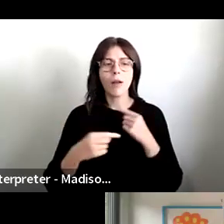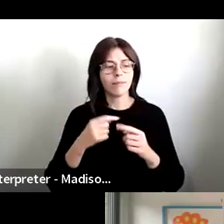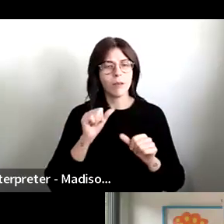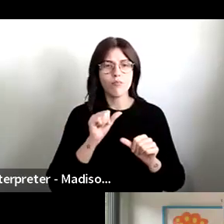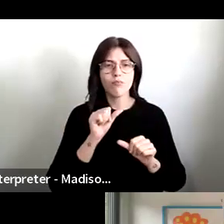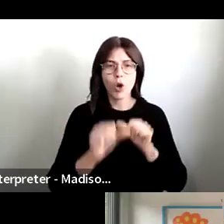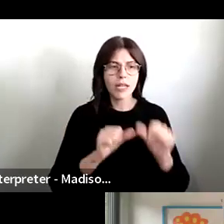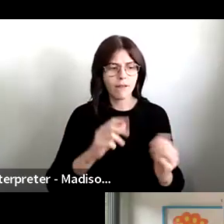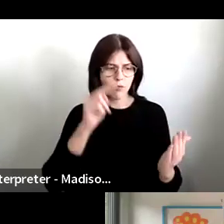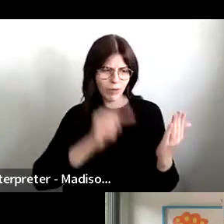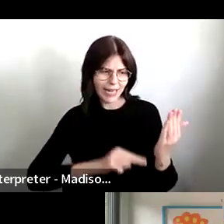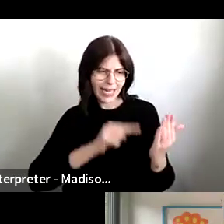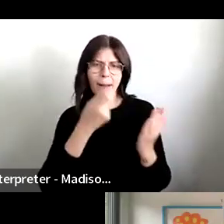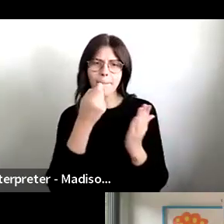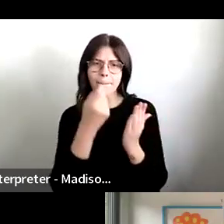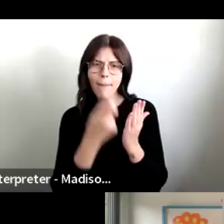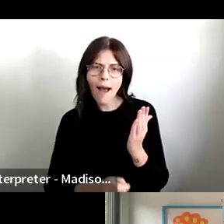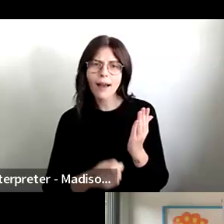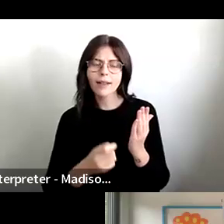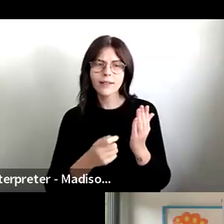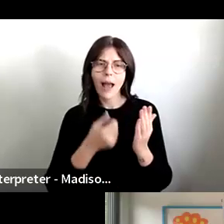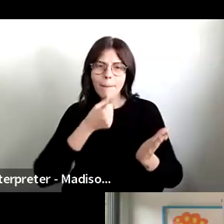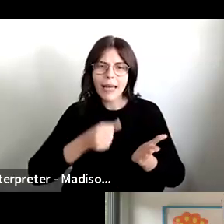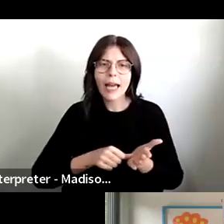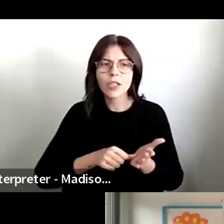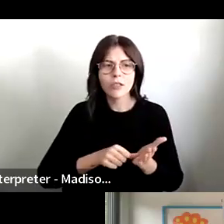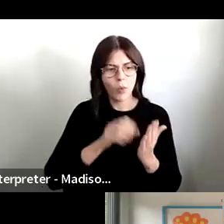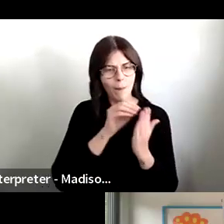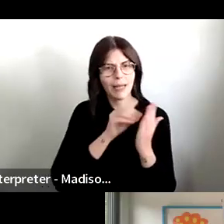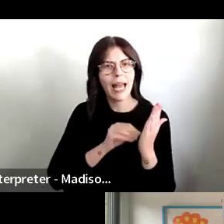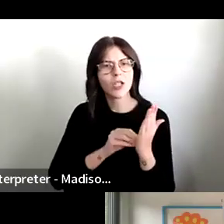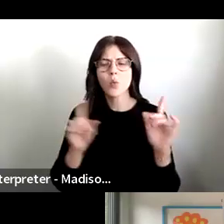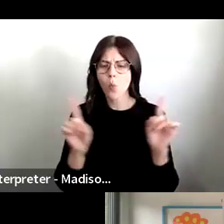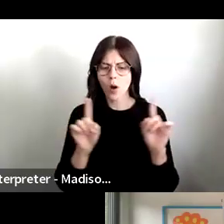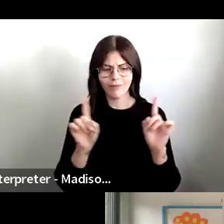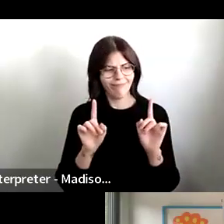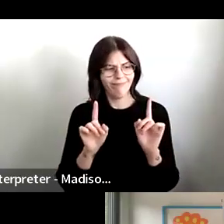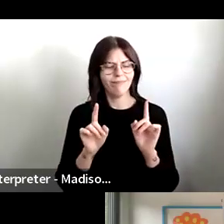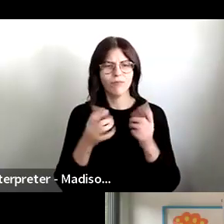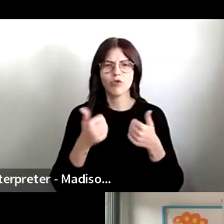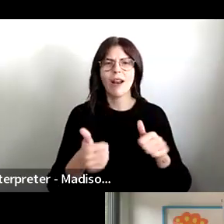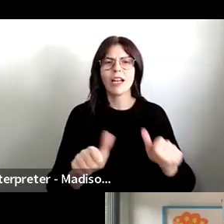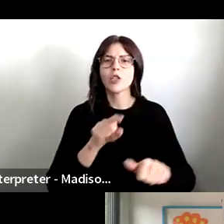applications? What kind of strategies or tips do you have for managing that kind of work?